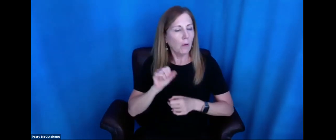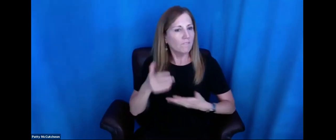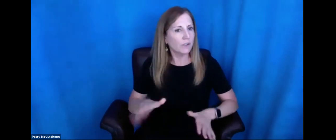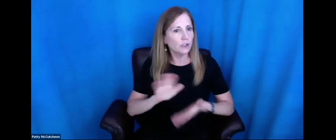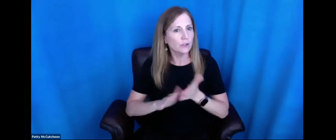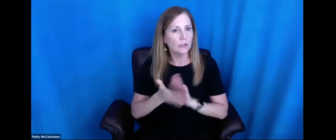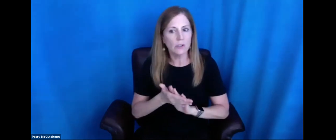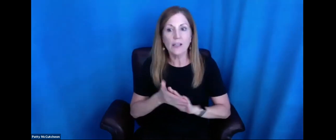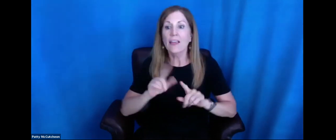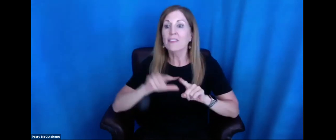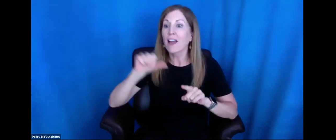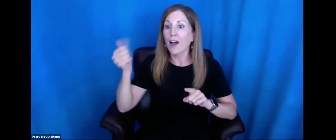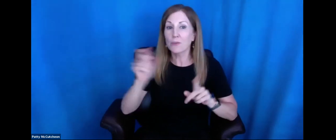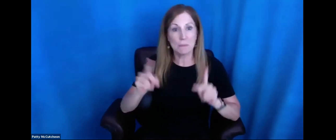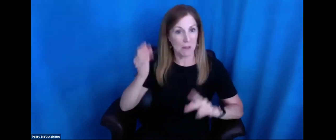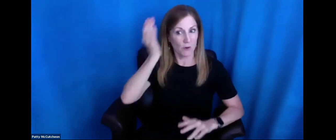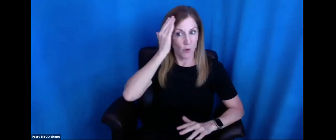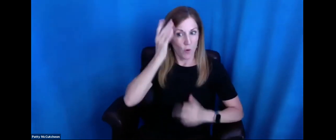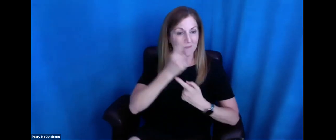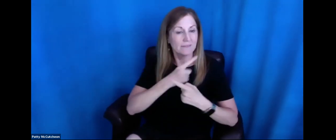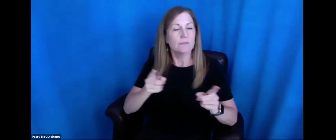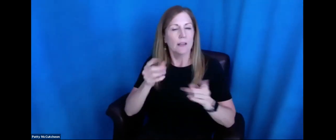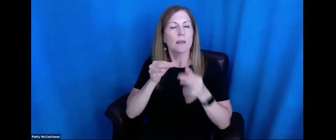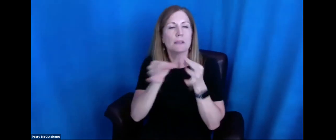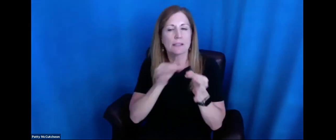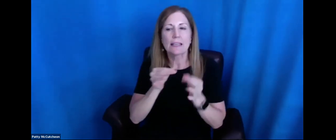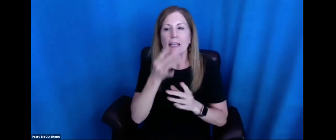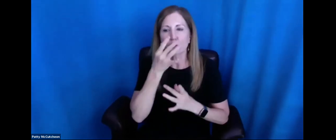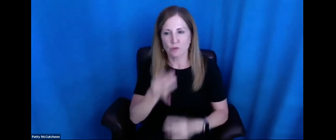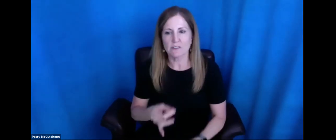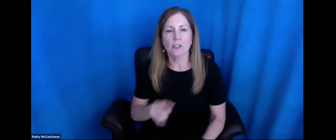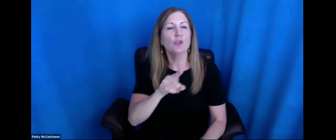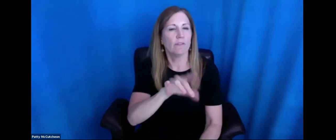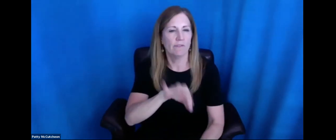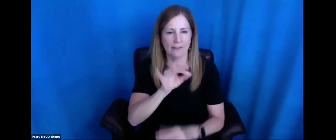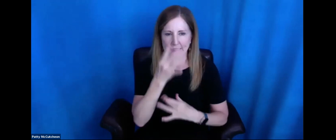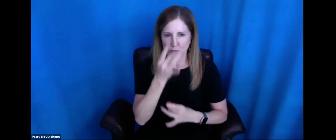the message. And let me just give you a couple of interesting numbers I think you'll find interesting.